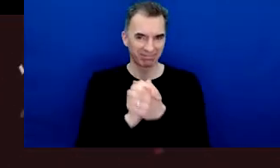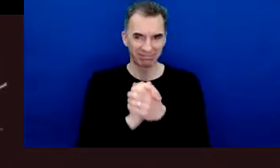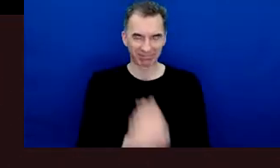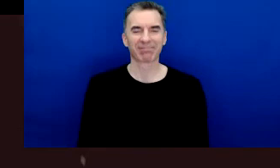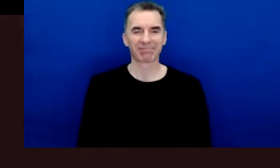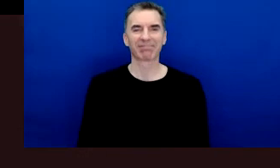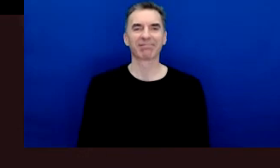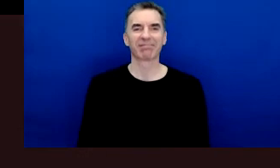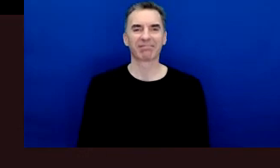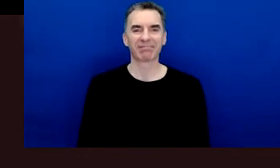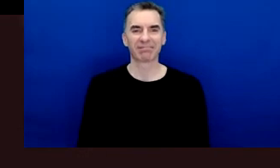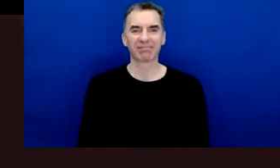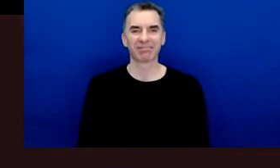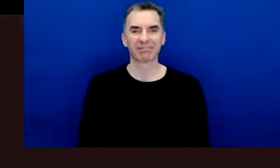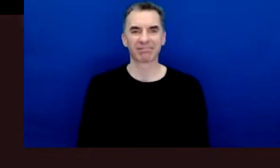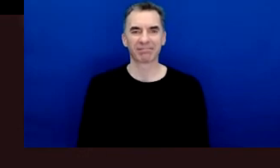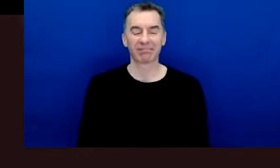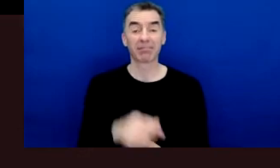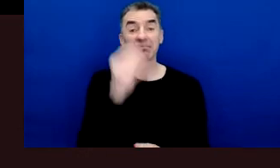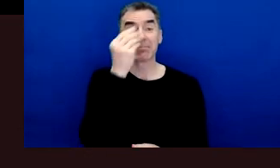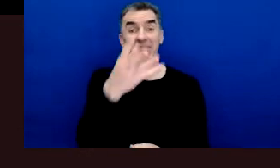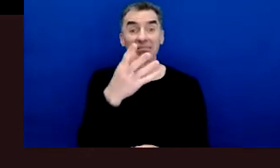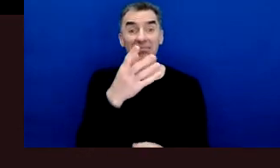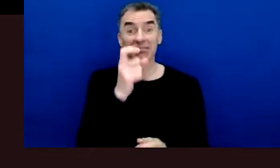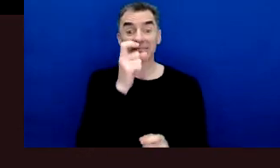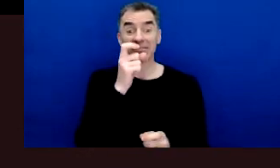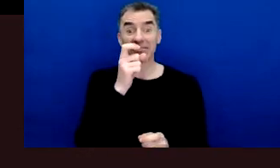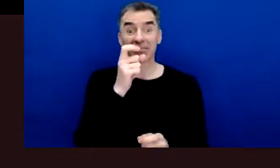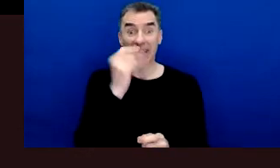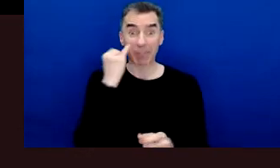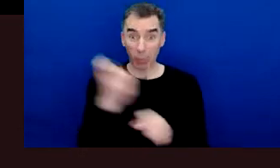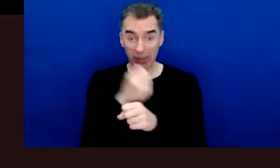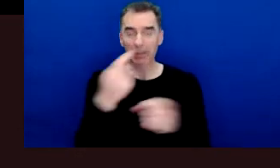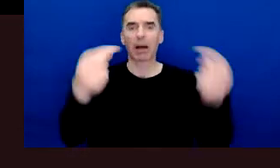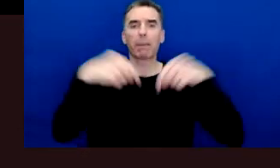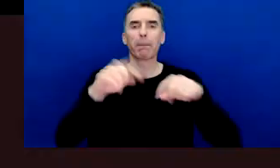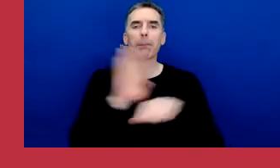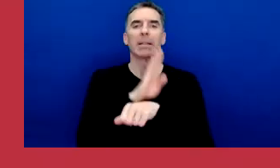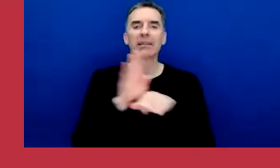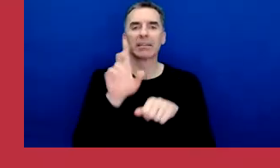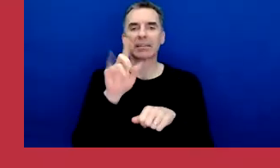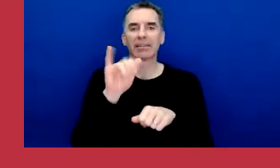and you can pick these up in the business division office, which is B 110.